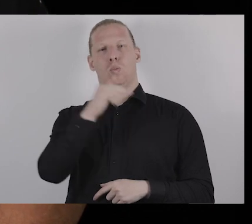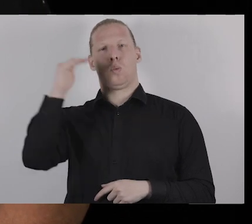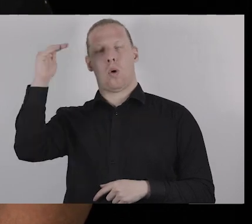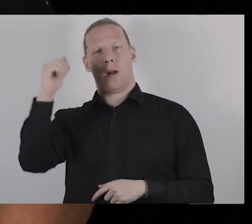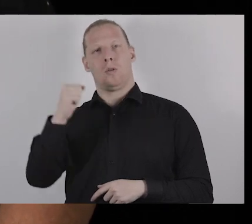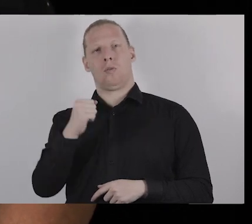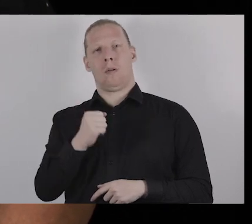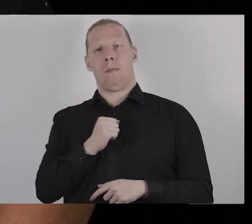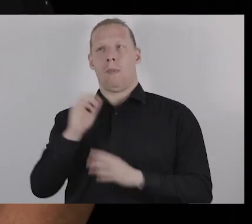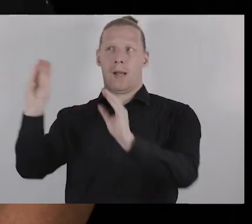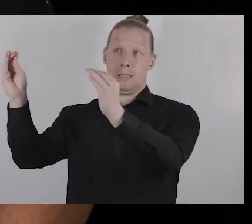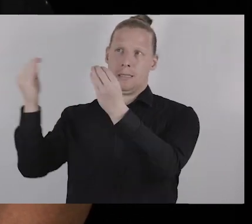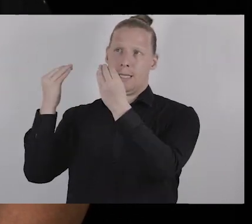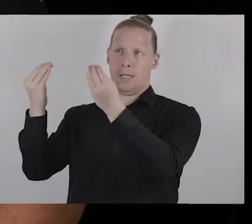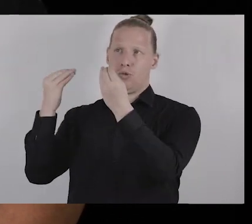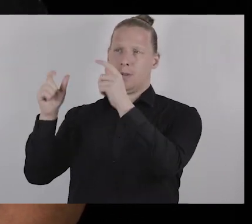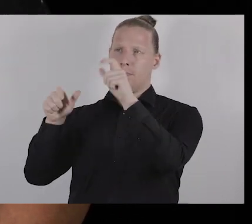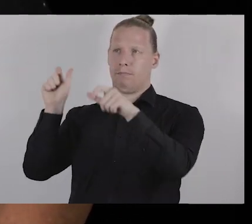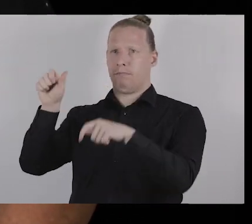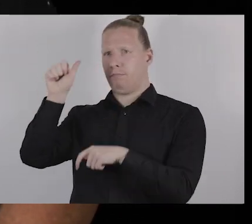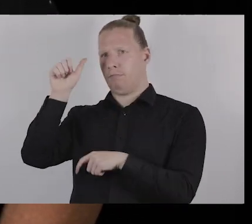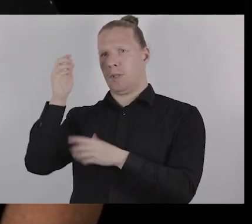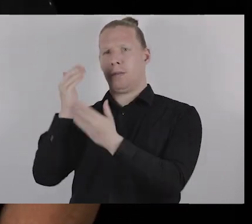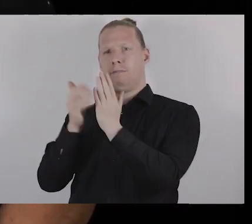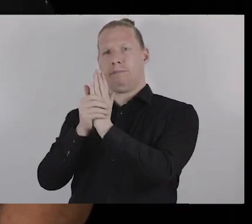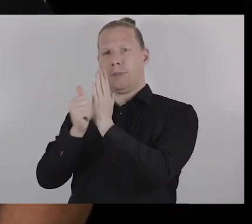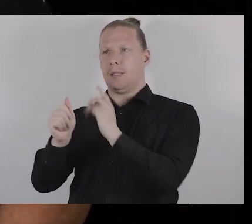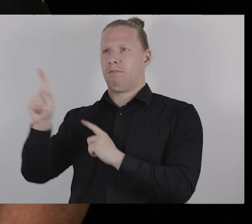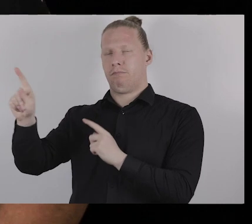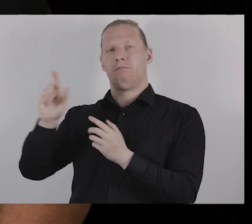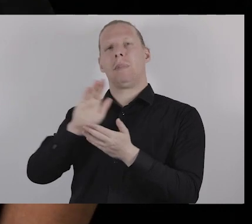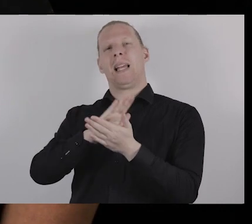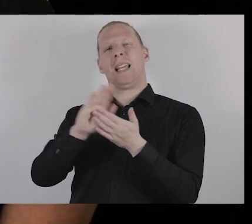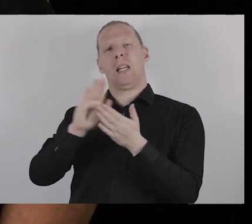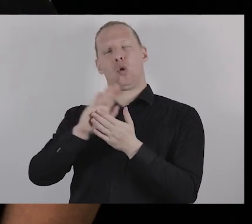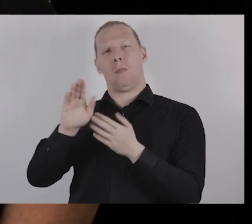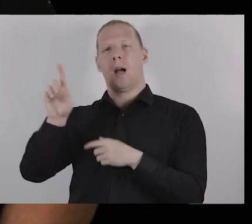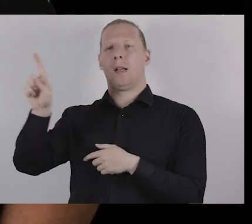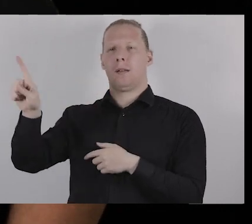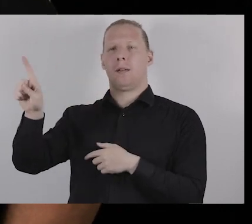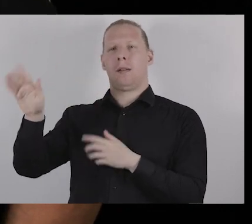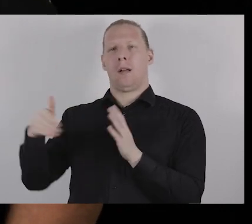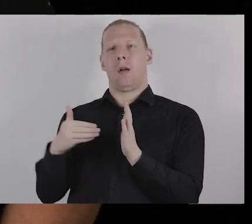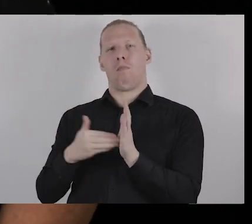especially my elders, my mentors, Hekenukumai...